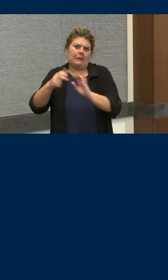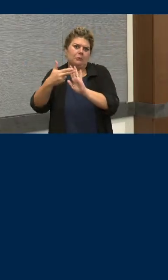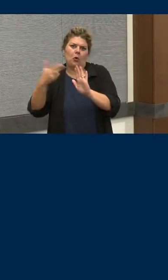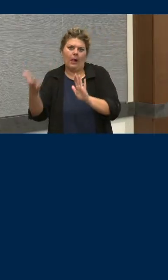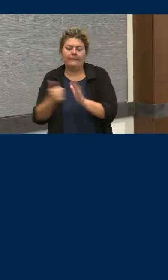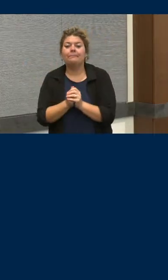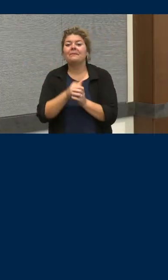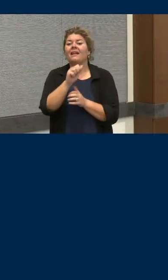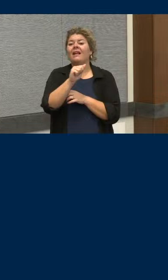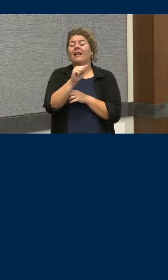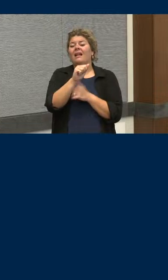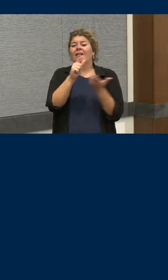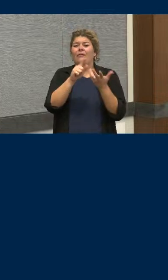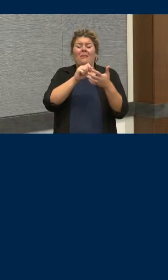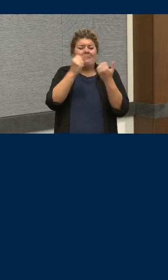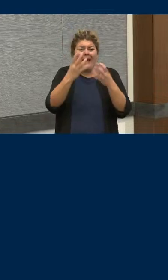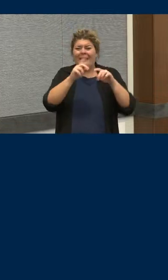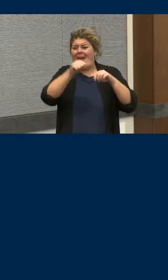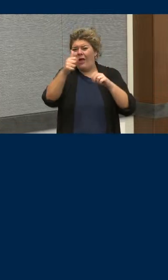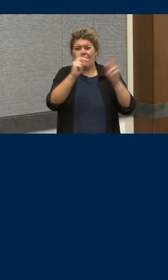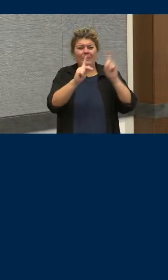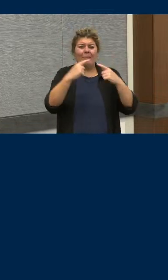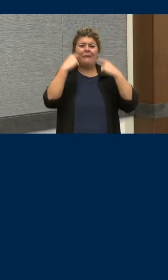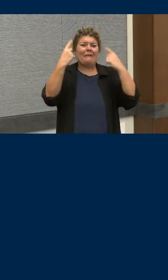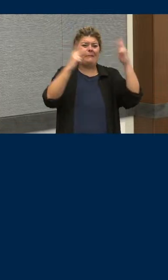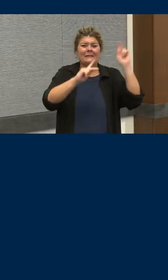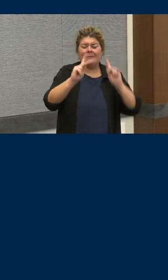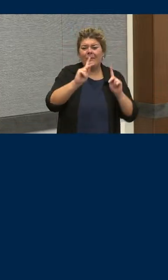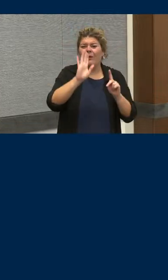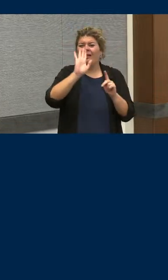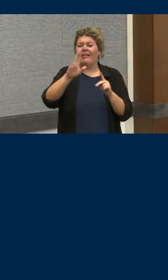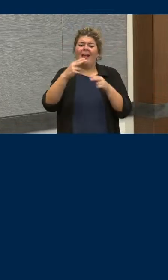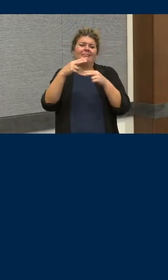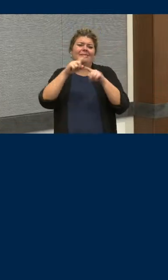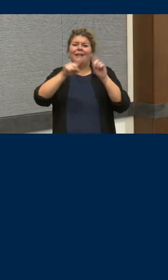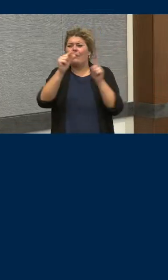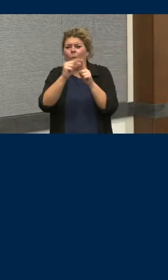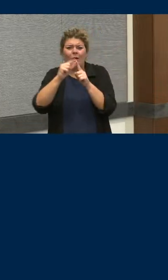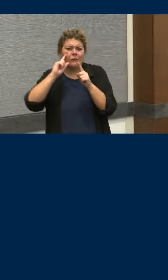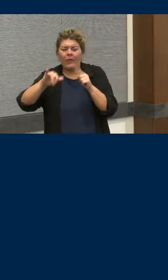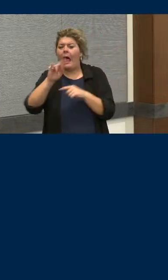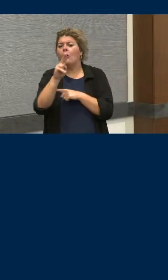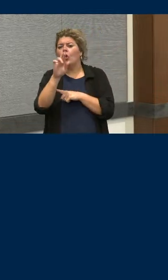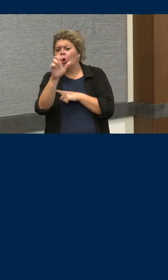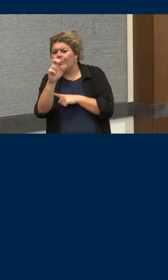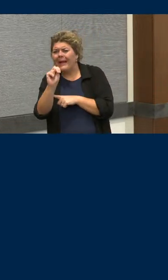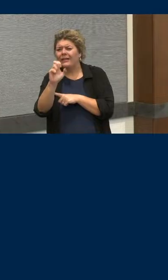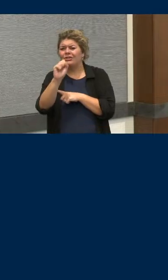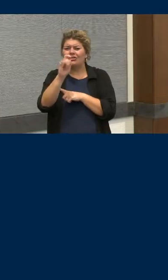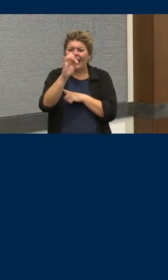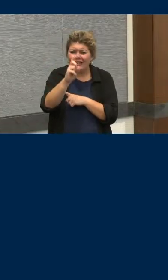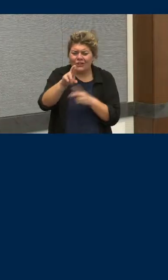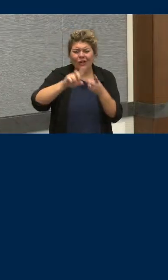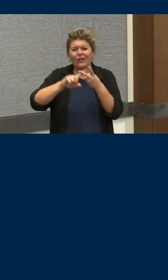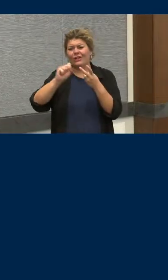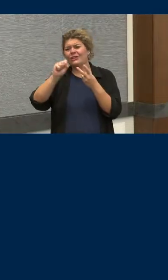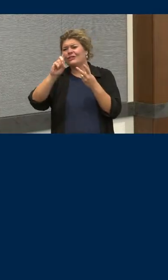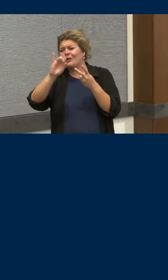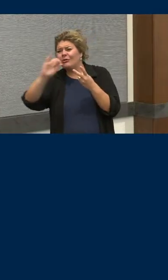Georg Simmel's urban stranger, to Hannah Arendt's conscious pariah, to Yuri Slezkine's